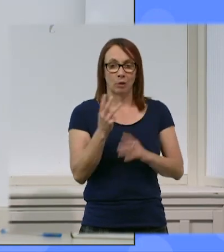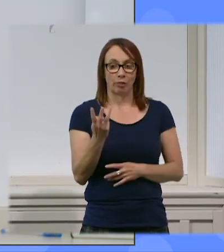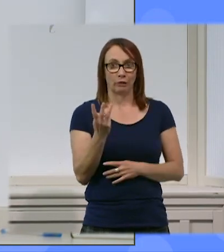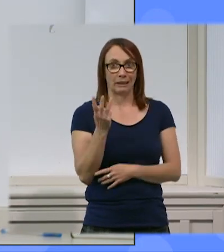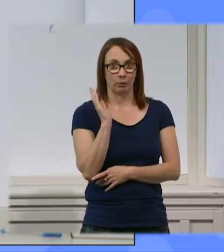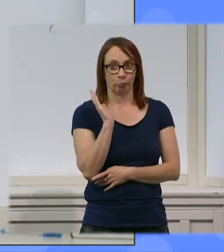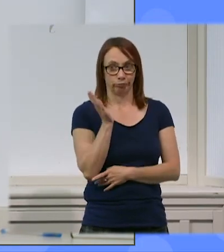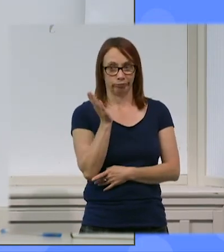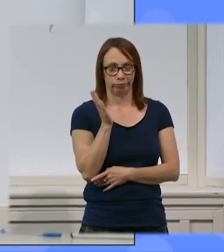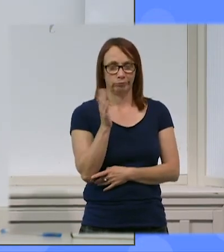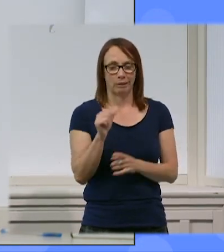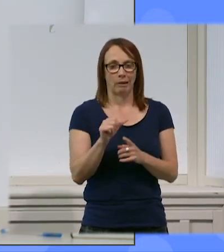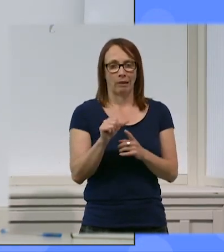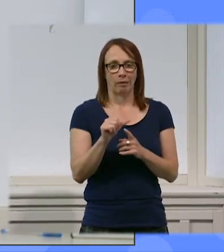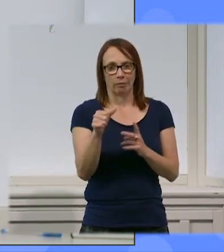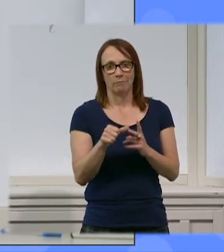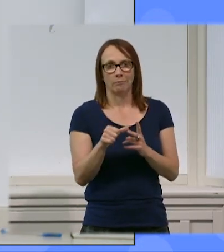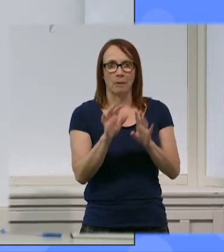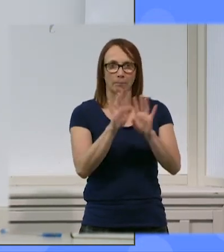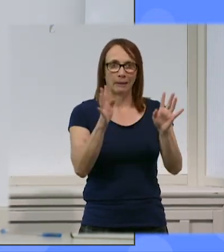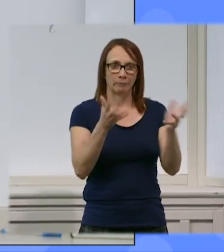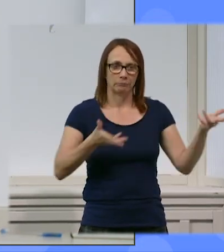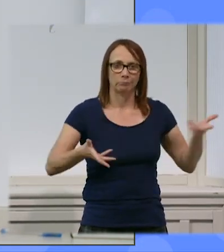be a panel discussion which I'll chair and an opportunity for you to ask